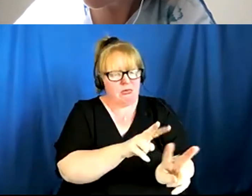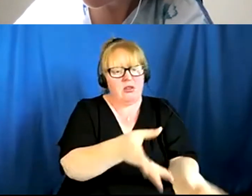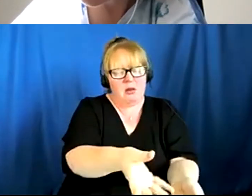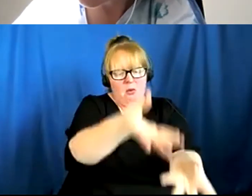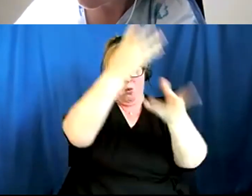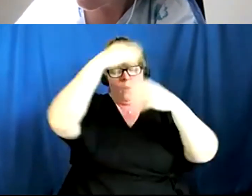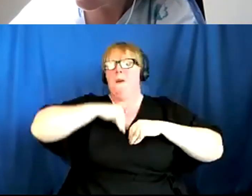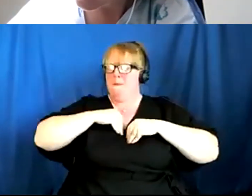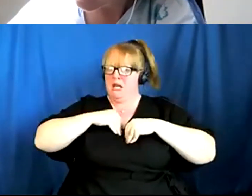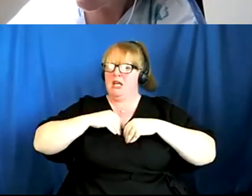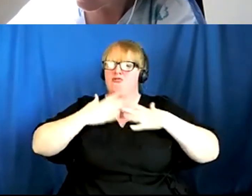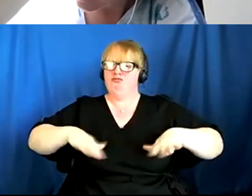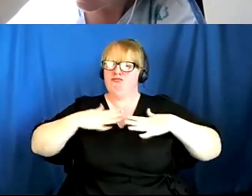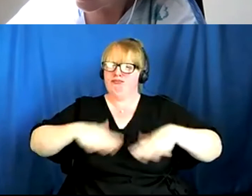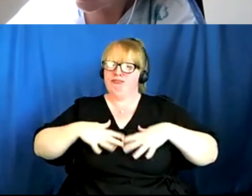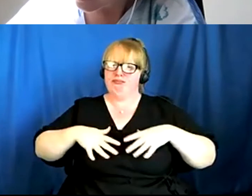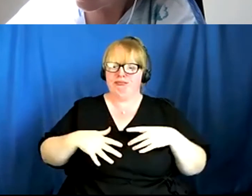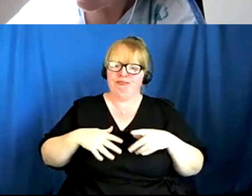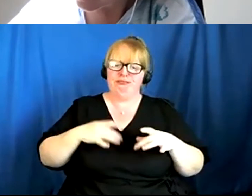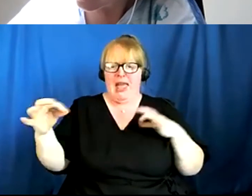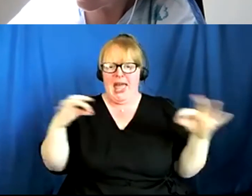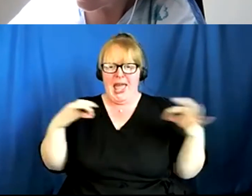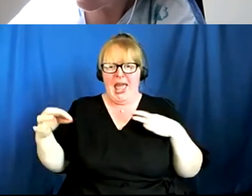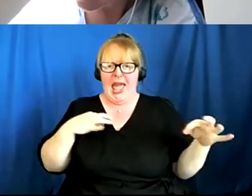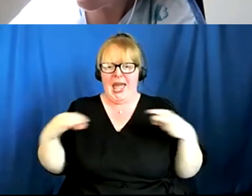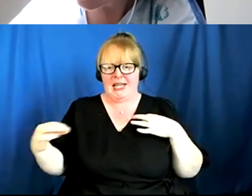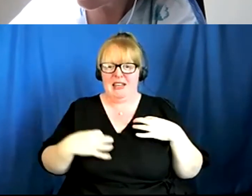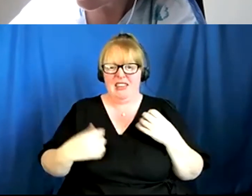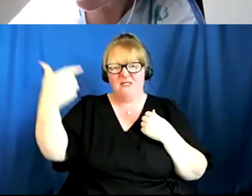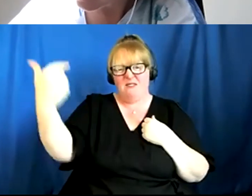studying them and then make films of me as them and they were kind of silly work.